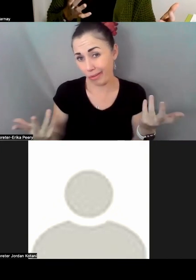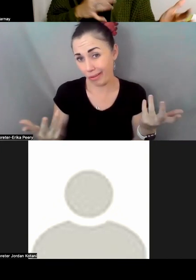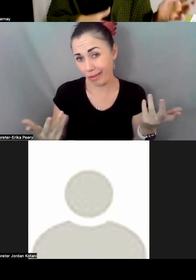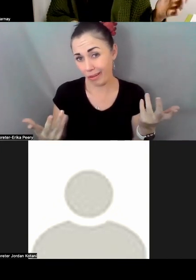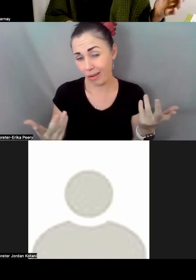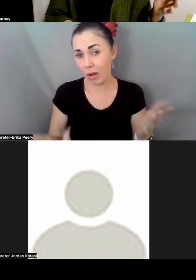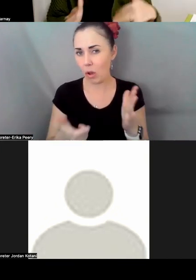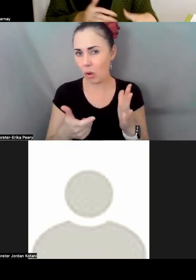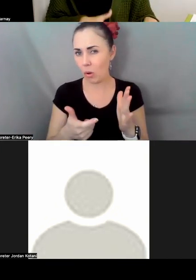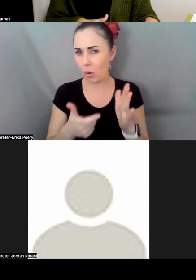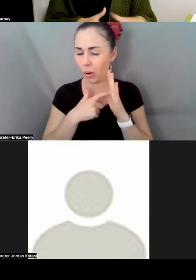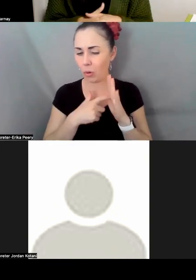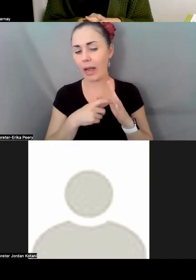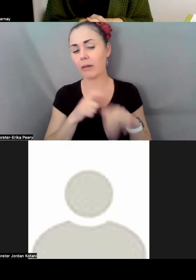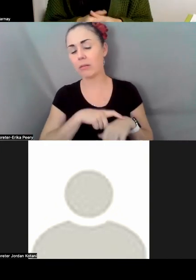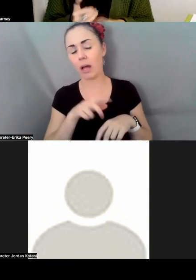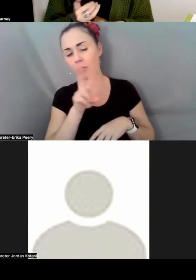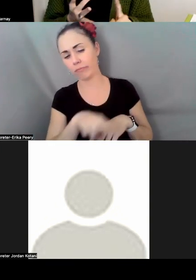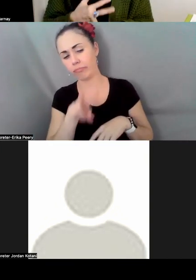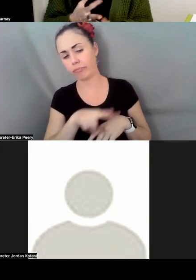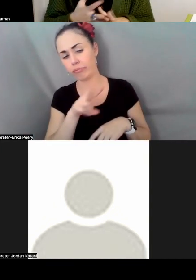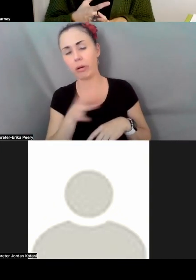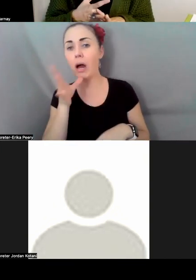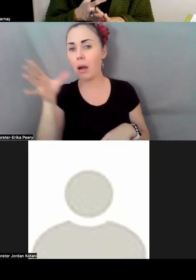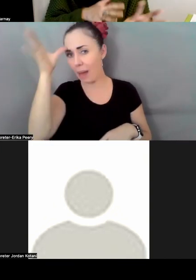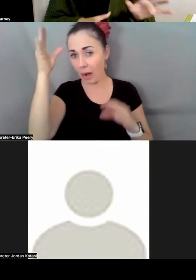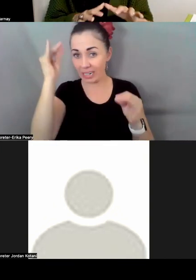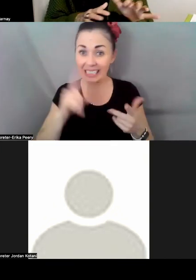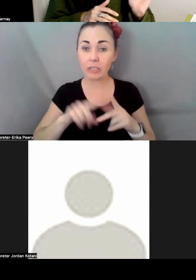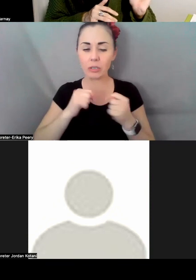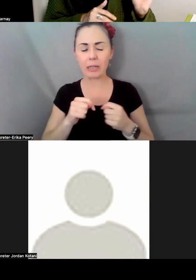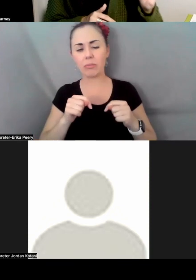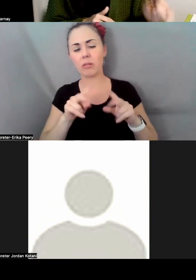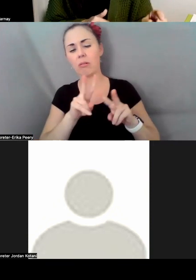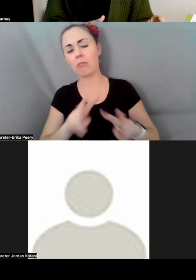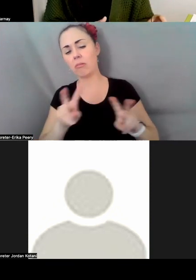little bit of observation on part of the parents teacher and team to determine why are they pulling